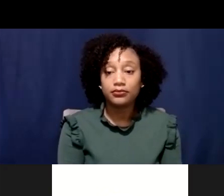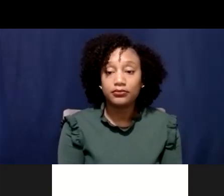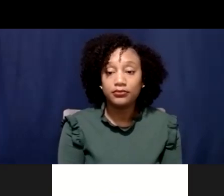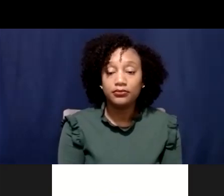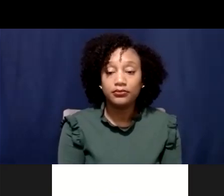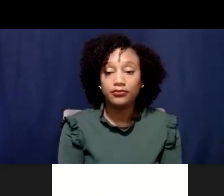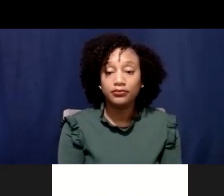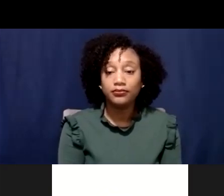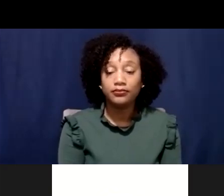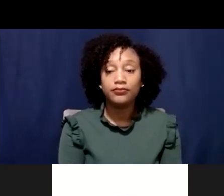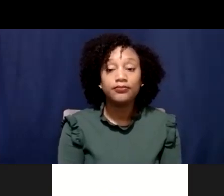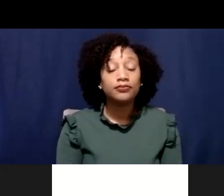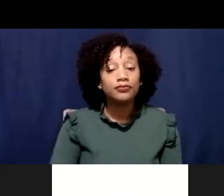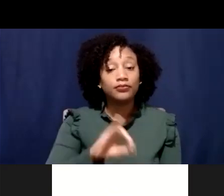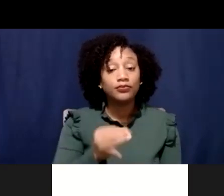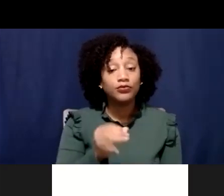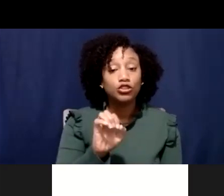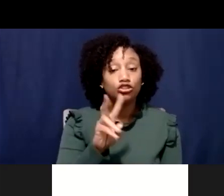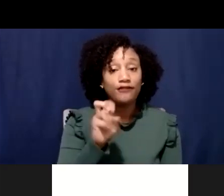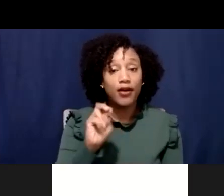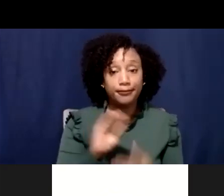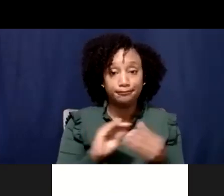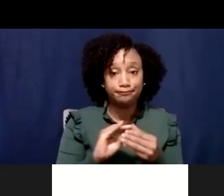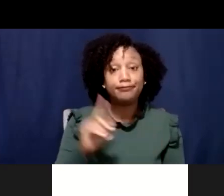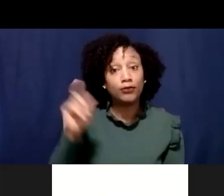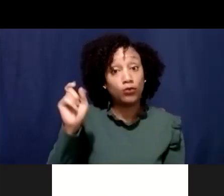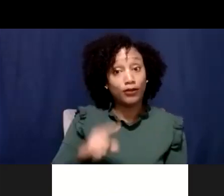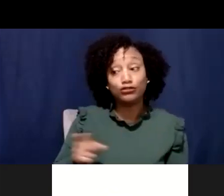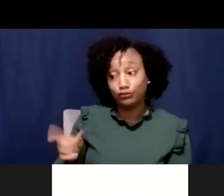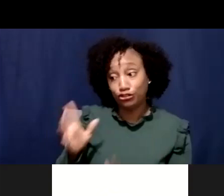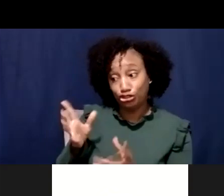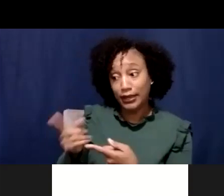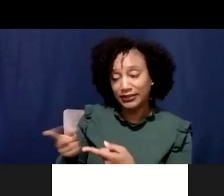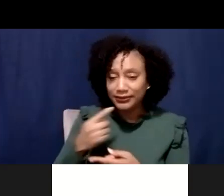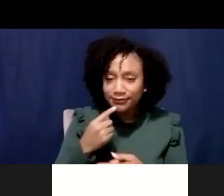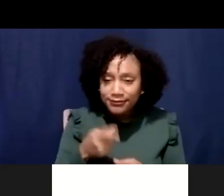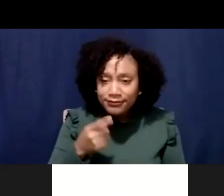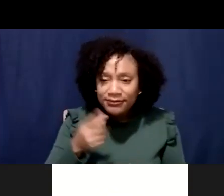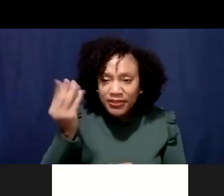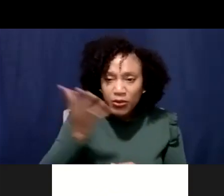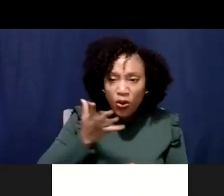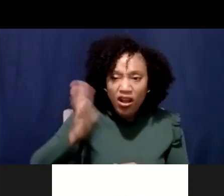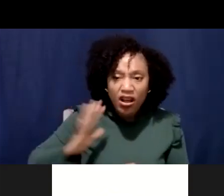All right. We have a question in the chat. I was told long ago that if we set ourselves up